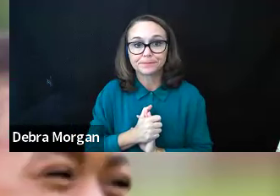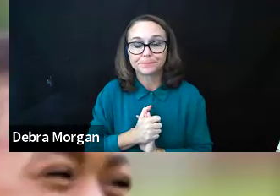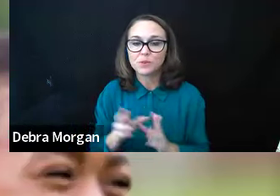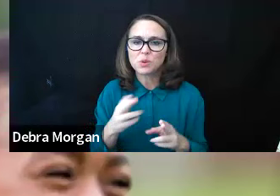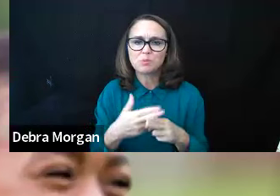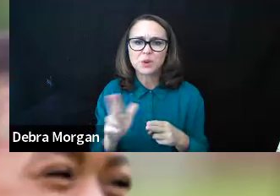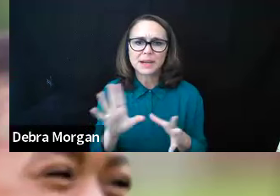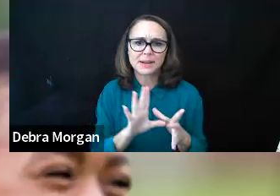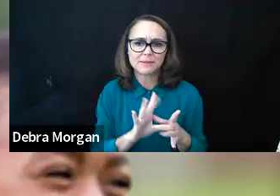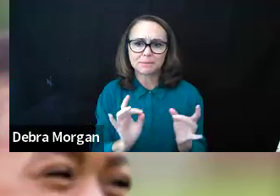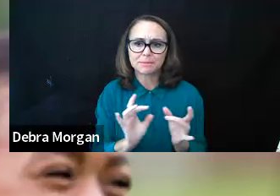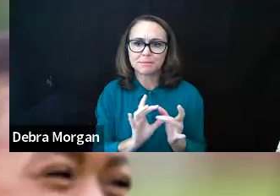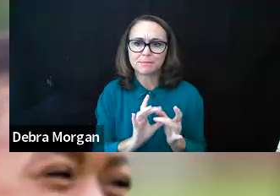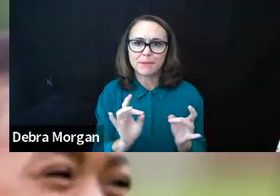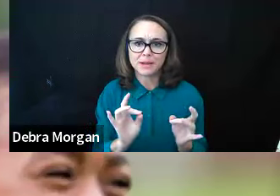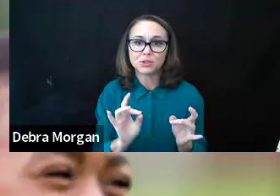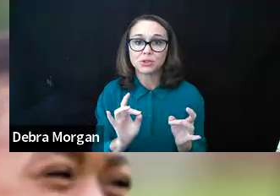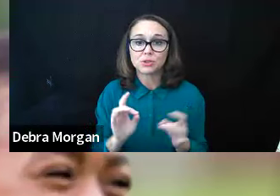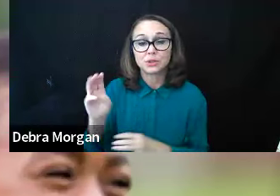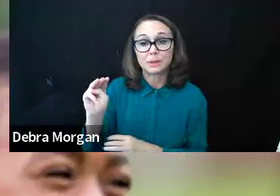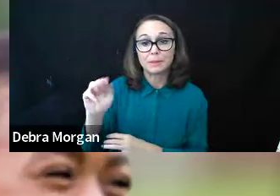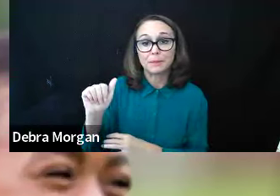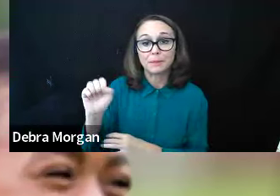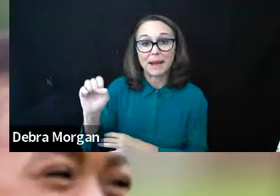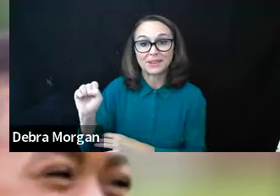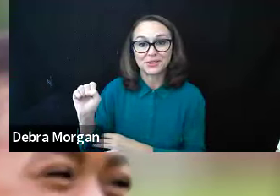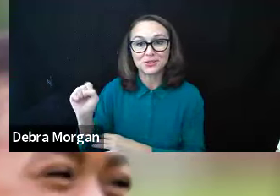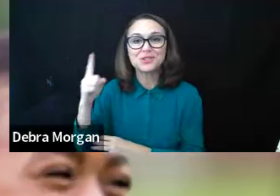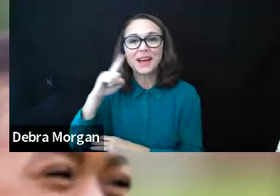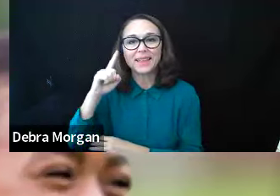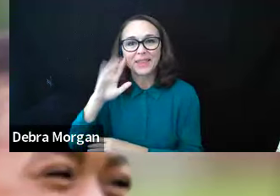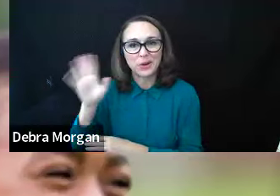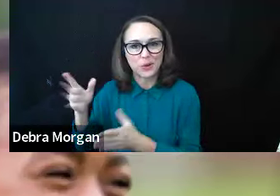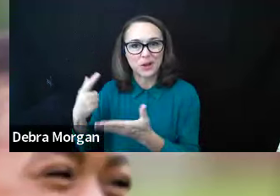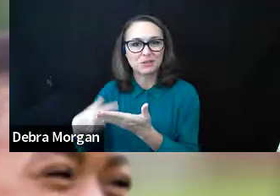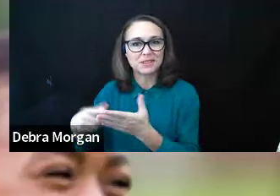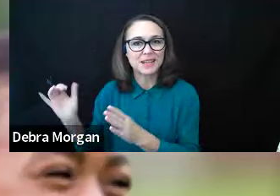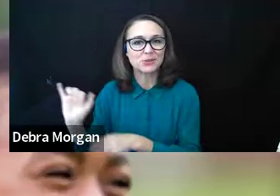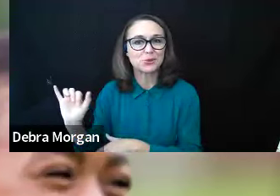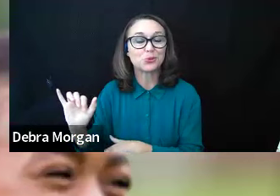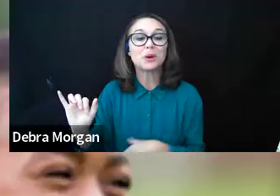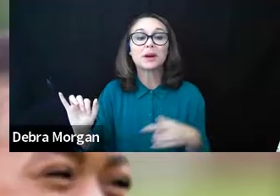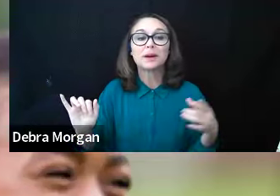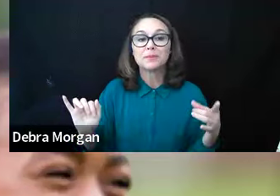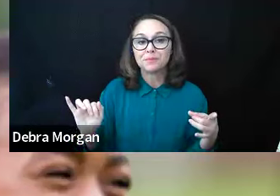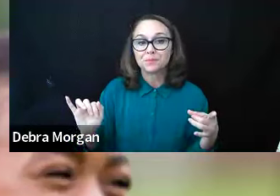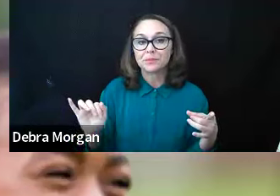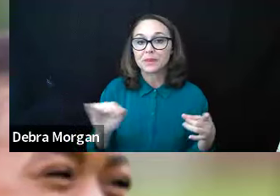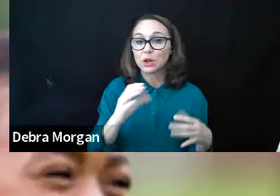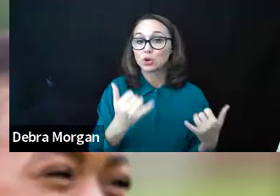and our colleagues from Massachusetts may talk a little bit more about our current ACEs prevention,